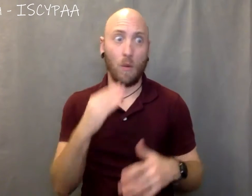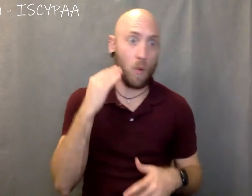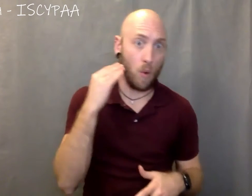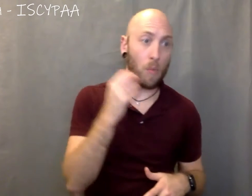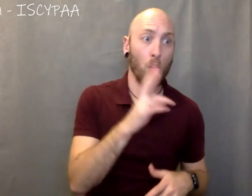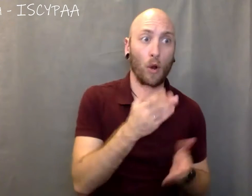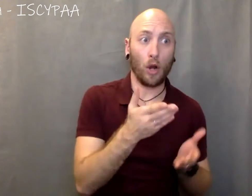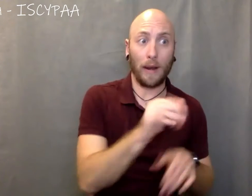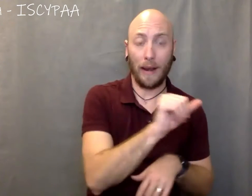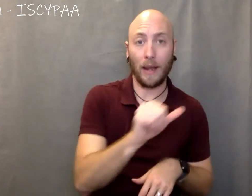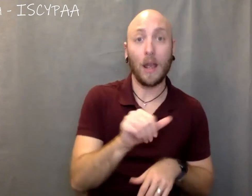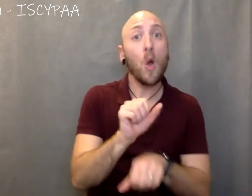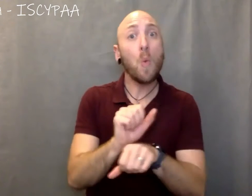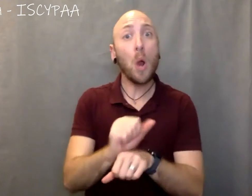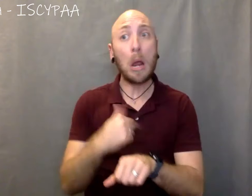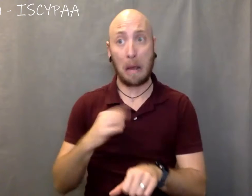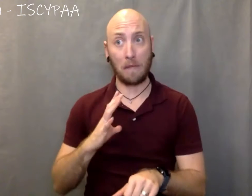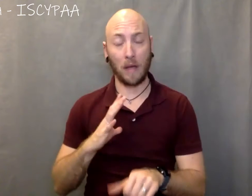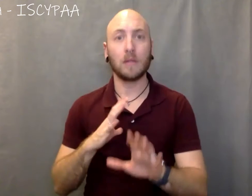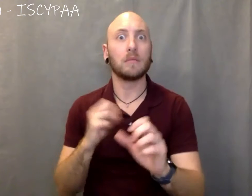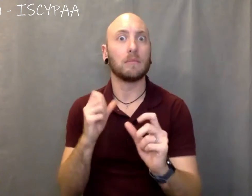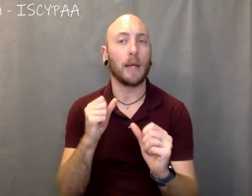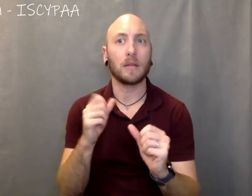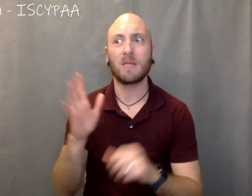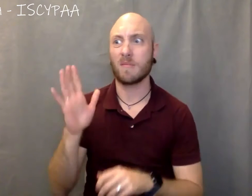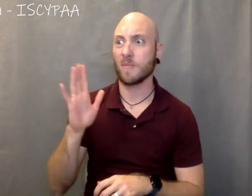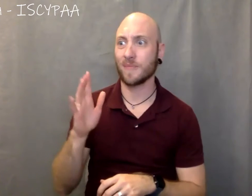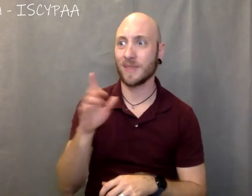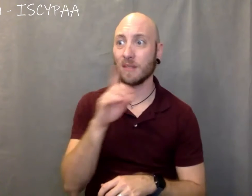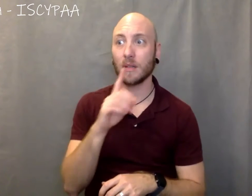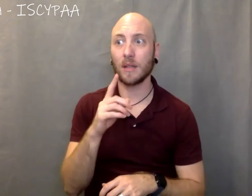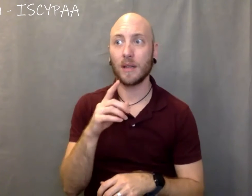a miracle, because literally I had like 15 jobs in two years because I was not employable in